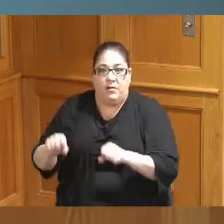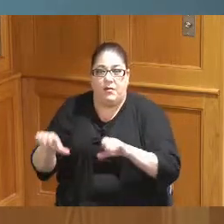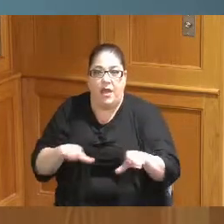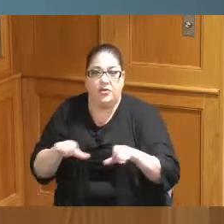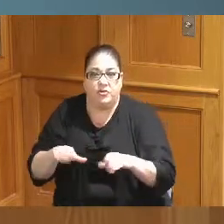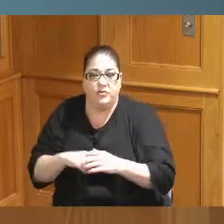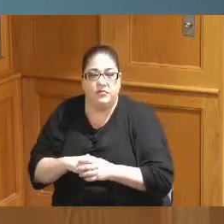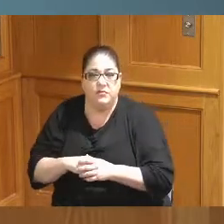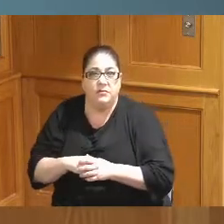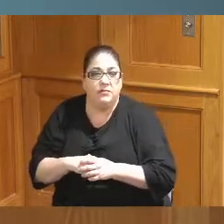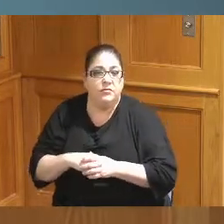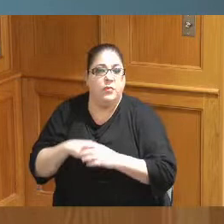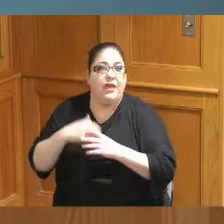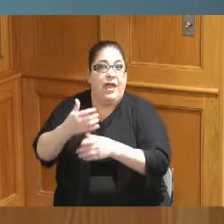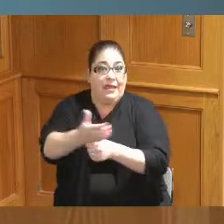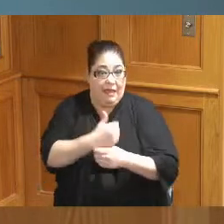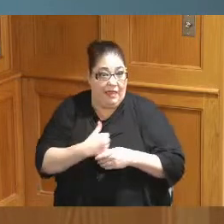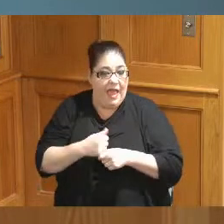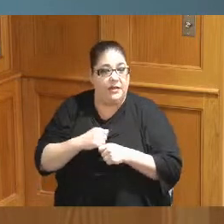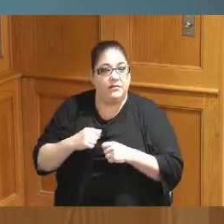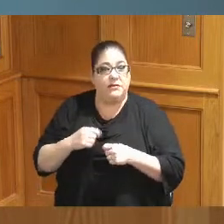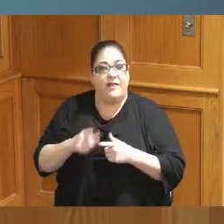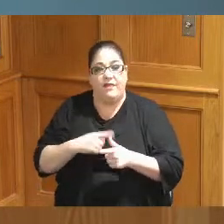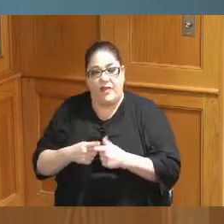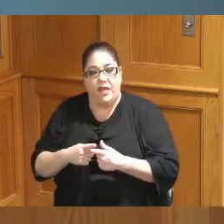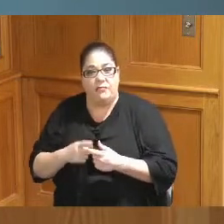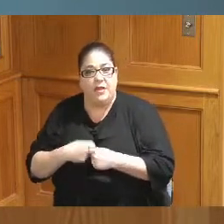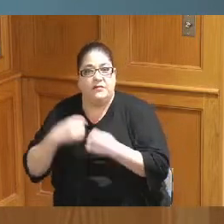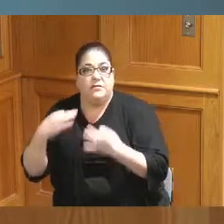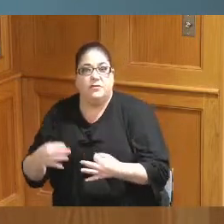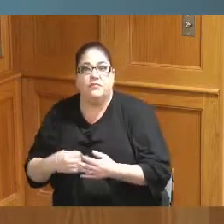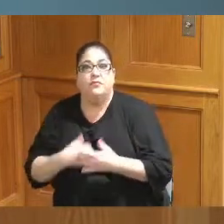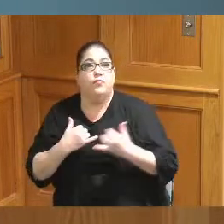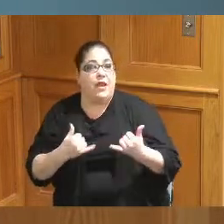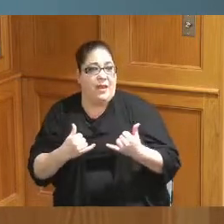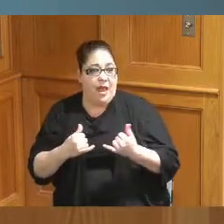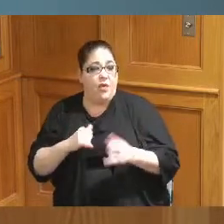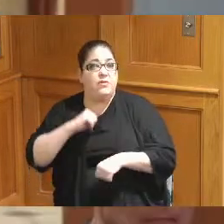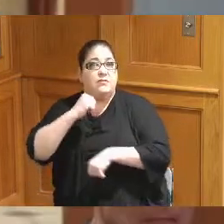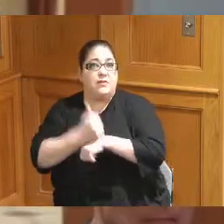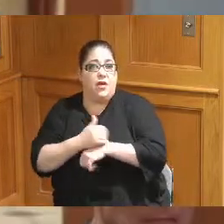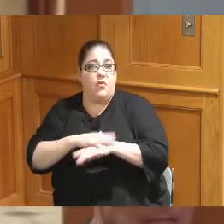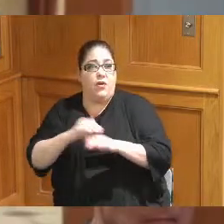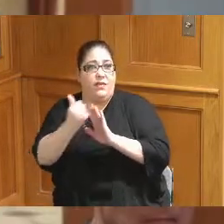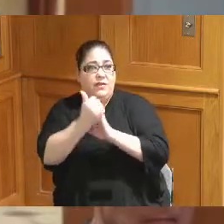so we can get the information a timely fashion as of right now it's set to be on the agenda for